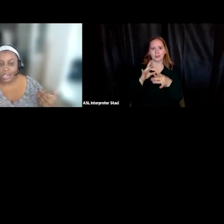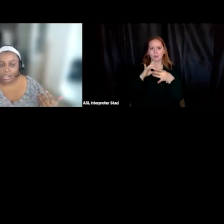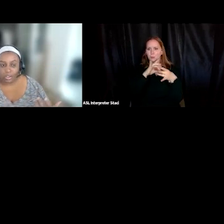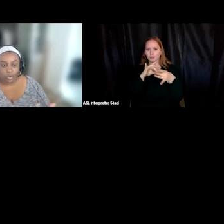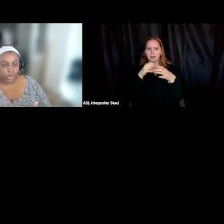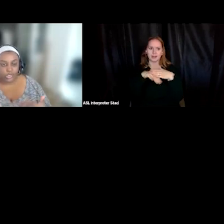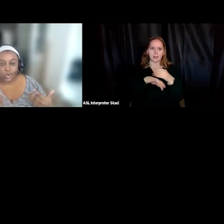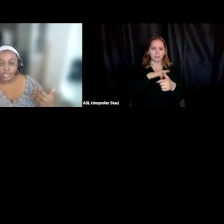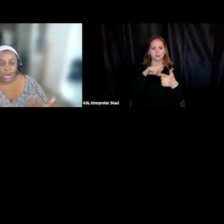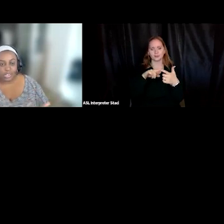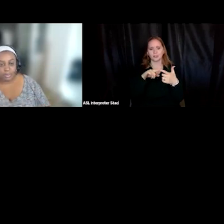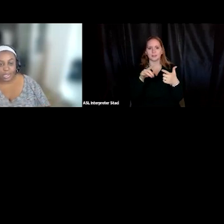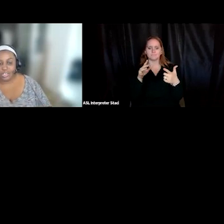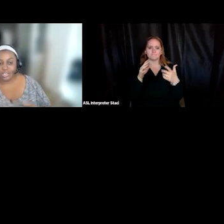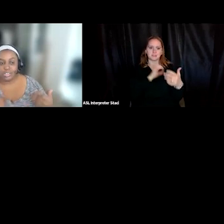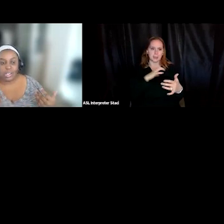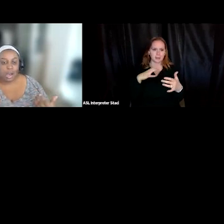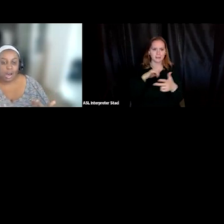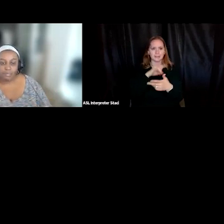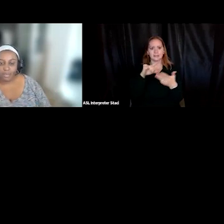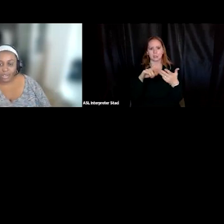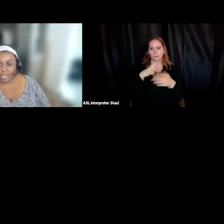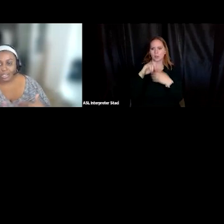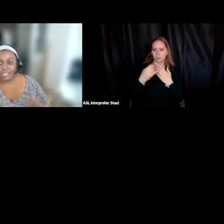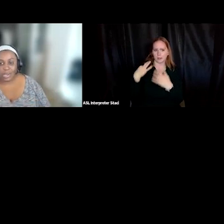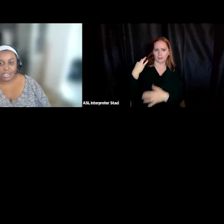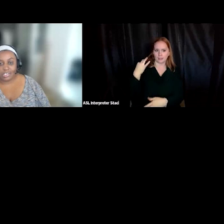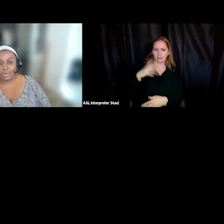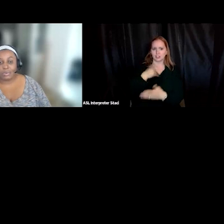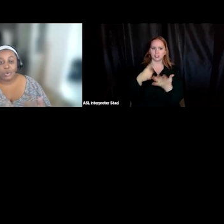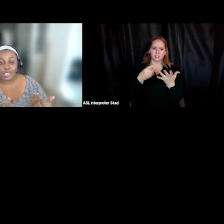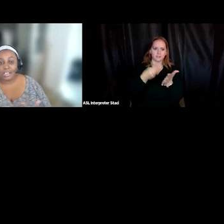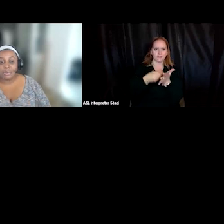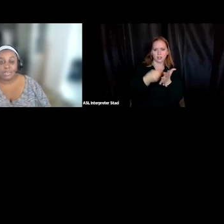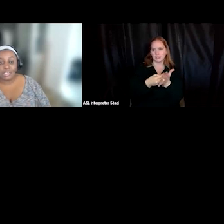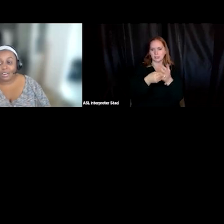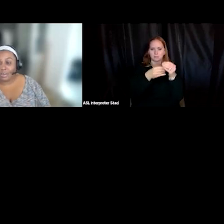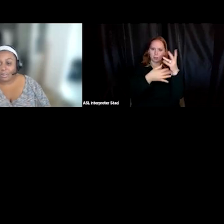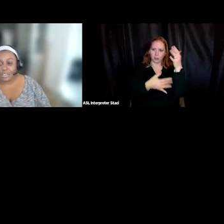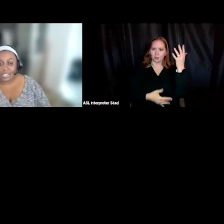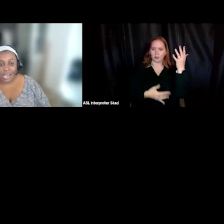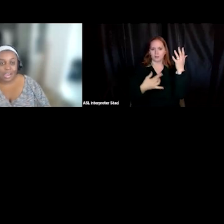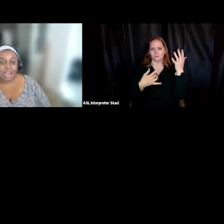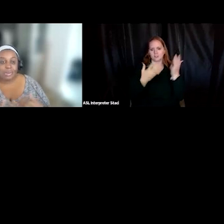looking at incorporating into project applications, funding, things of that nature. We will, of course, highlight some of these on our webinar today.